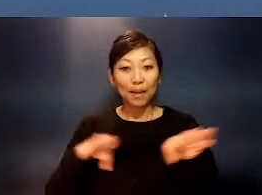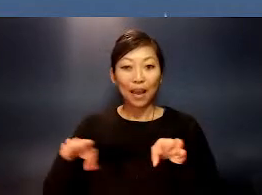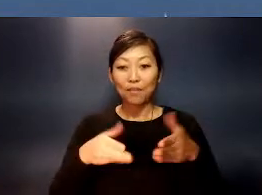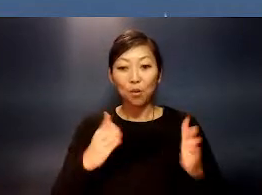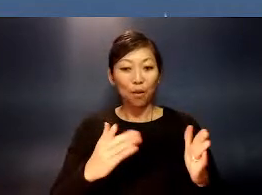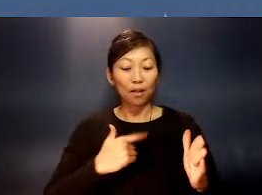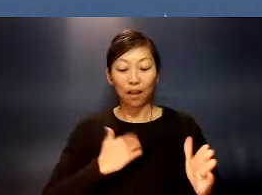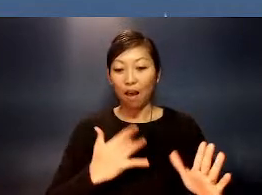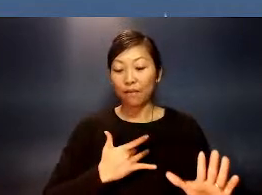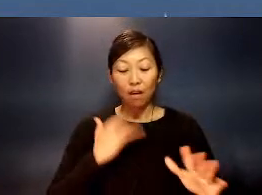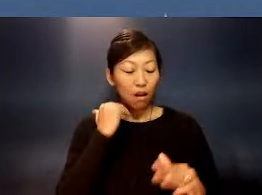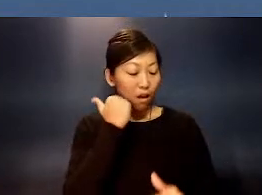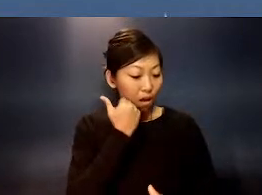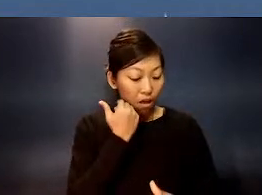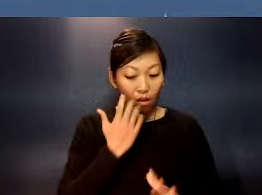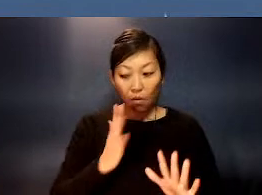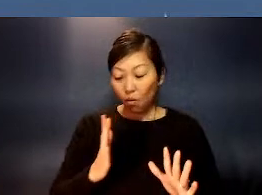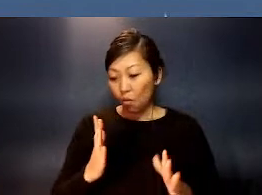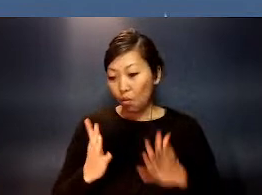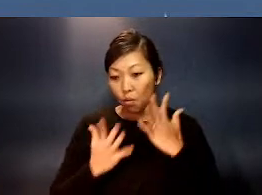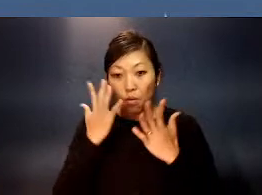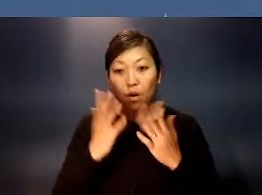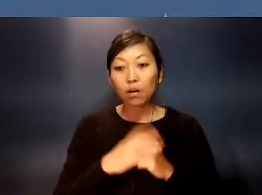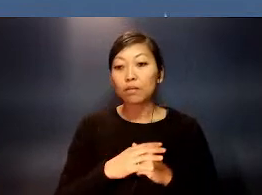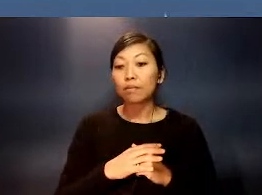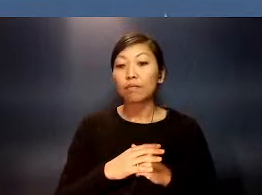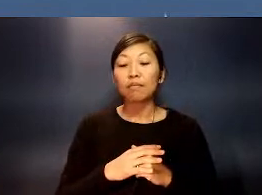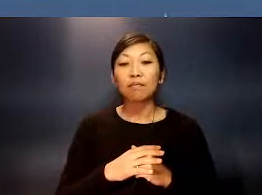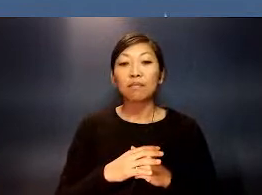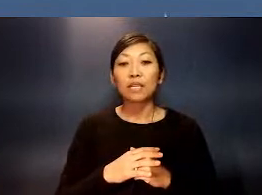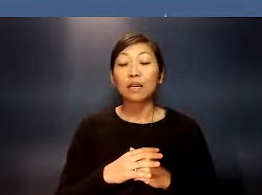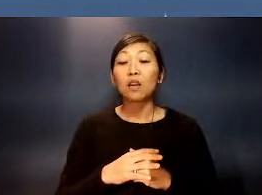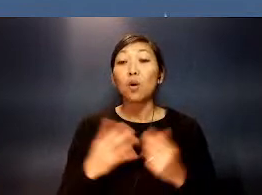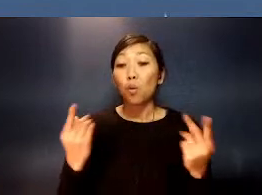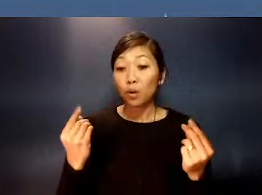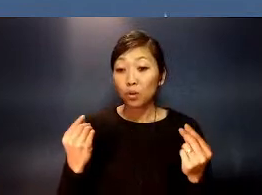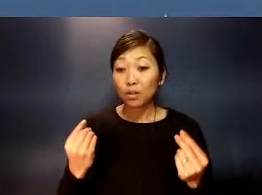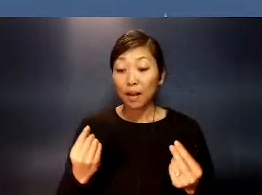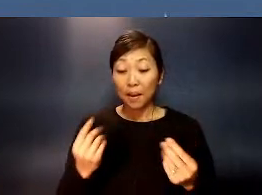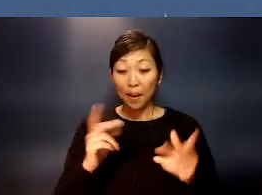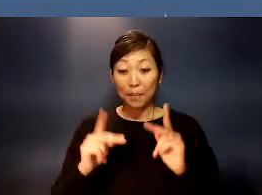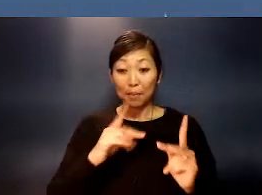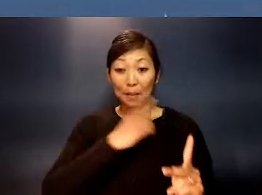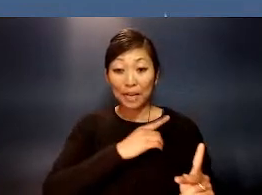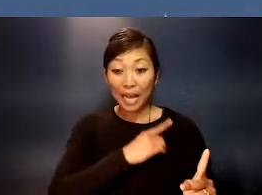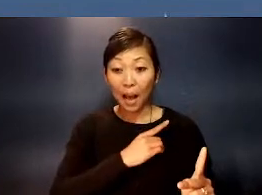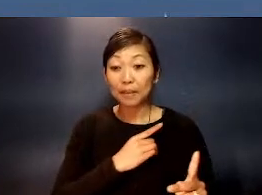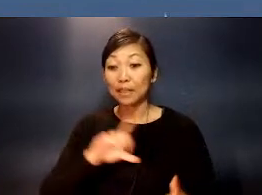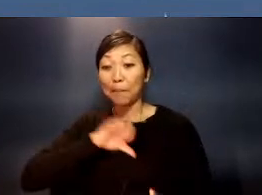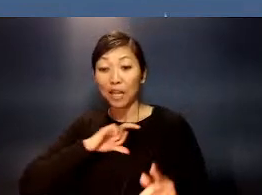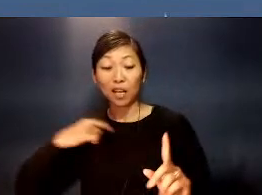TO MAKE OUR CITY BETTER AND HOW THE BUDGET COULD REFLECT AND SUPPORT THAT. BECAUSE I FUNDS MENTALLY BELIEVE THAT OUR CITY BUDGET